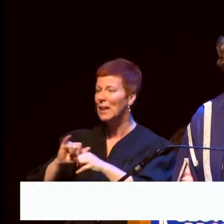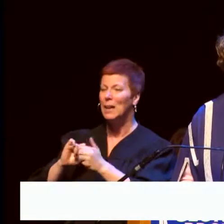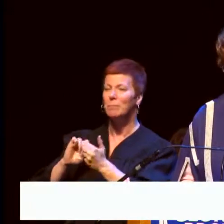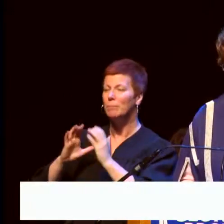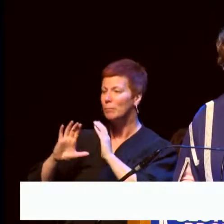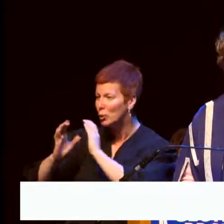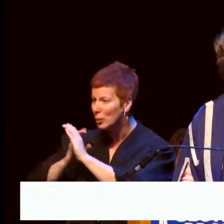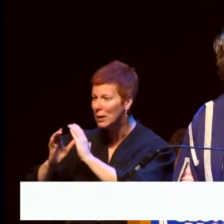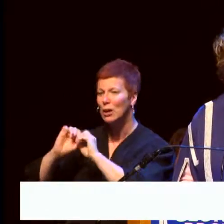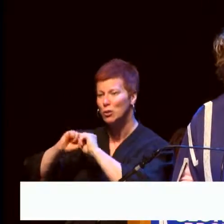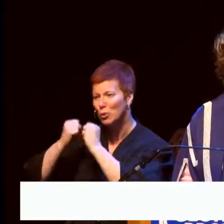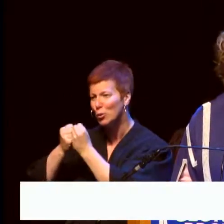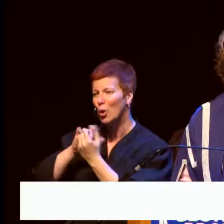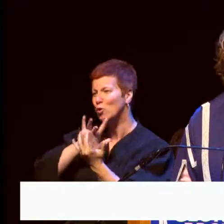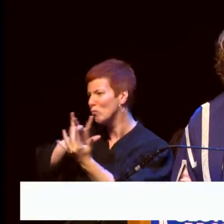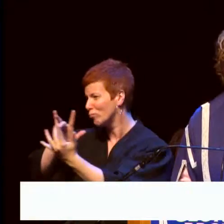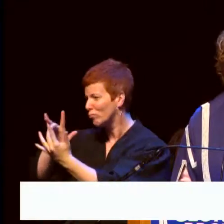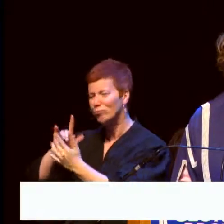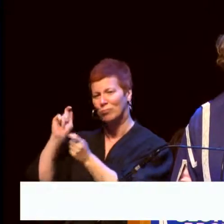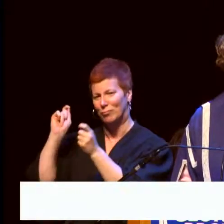WE'RE SEEING ENTIRE INDUSTRIES REINVENTED.